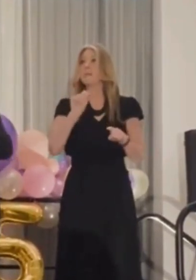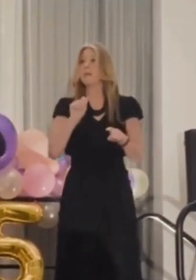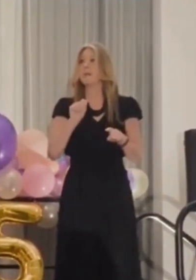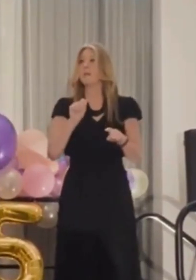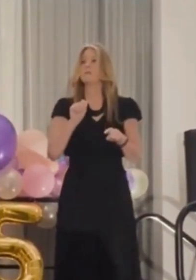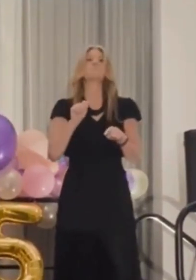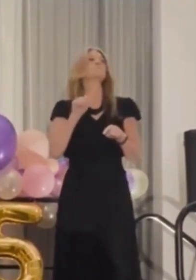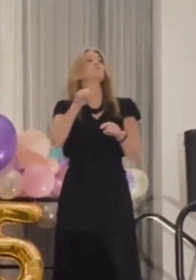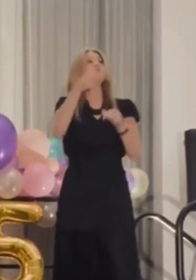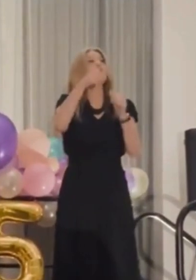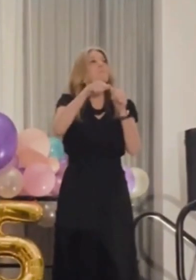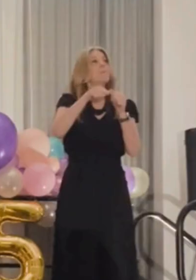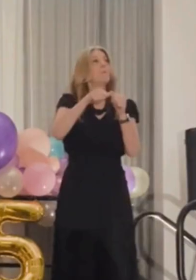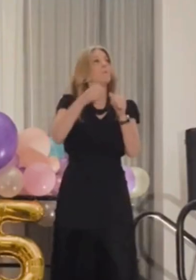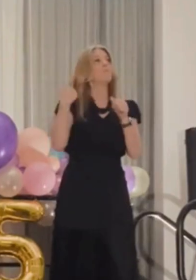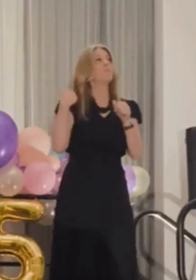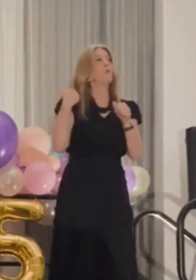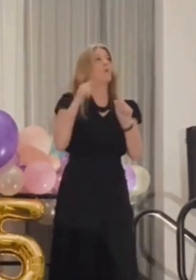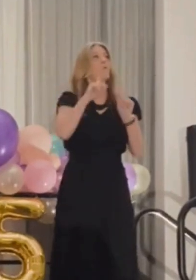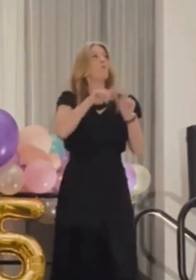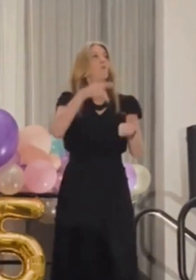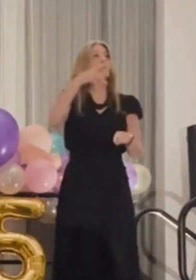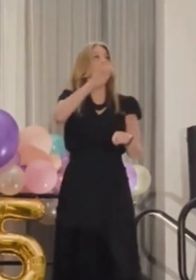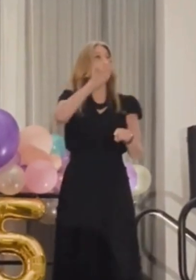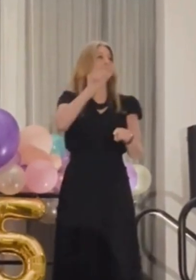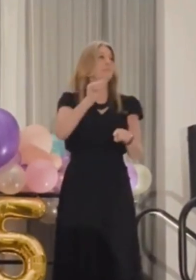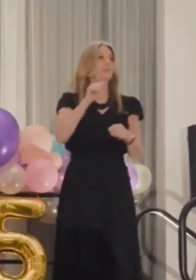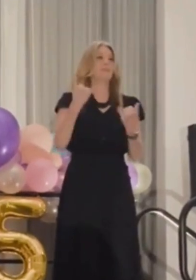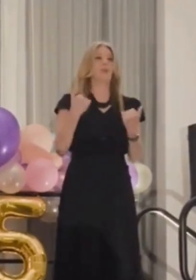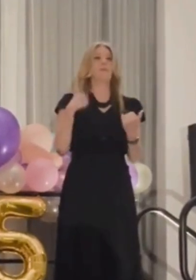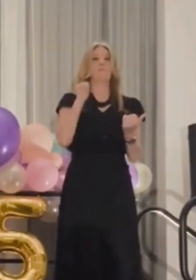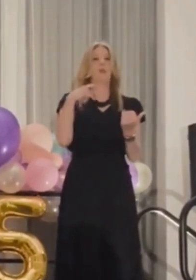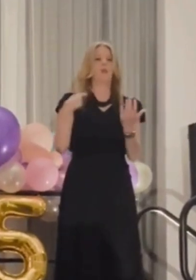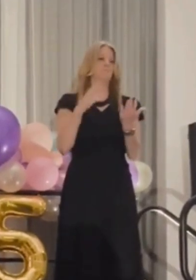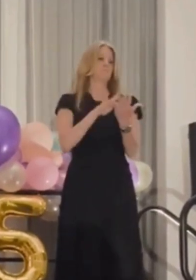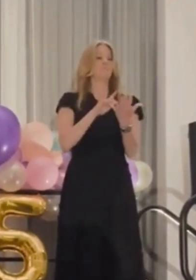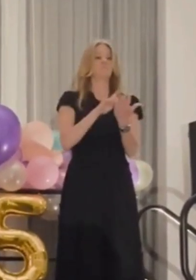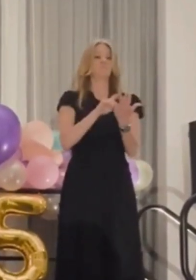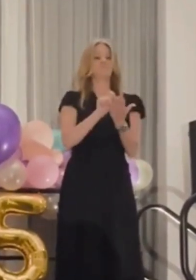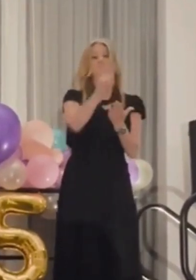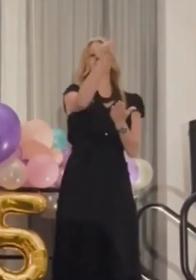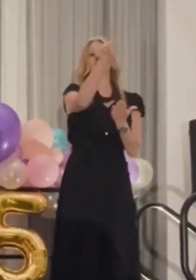What it was like to order pizza? I mean now you have an app, right? And you can order pizza.